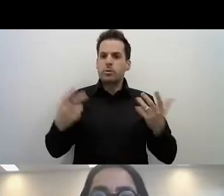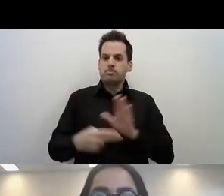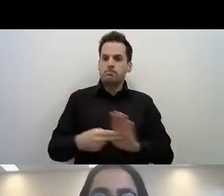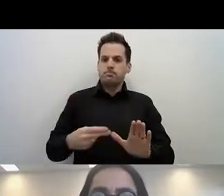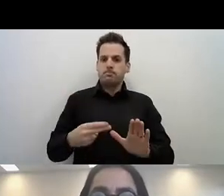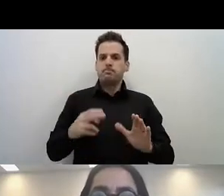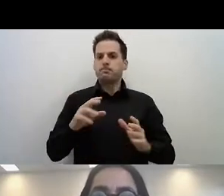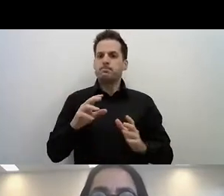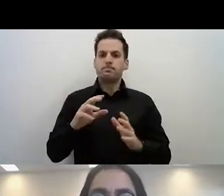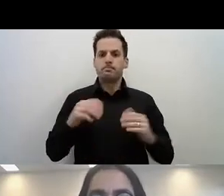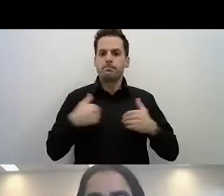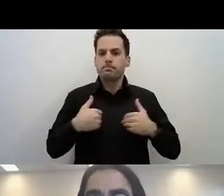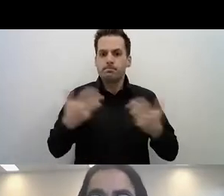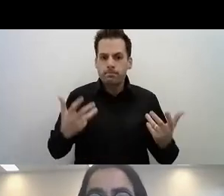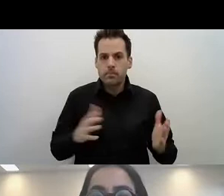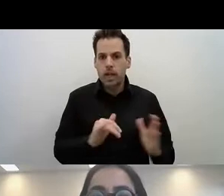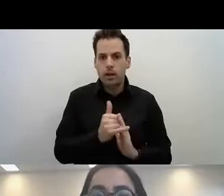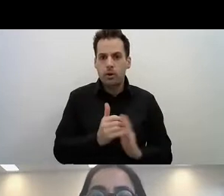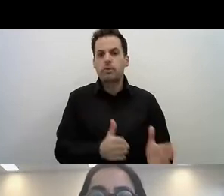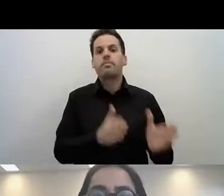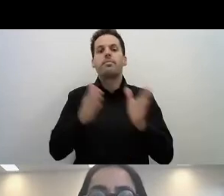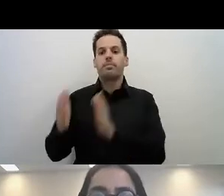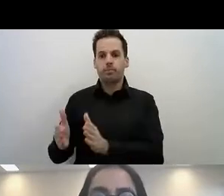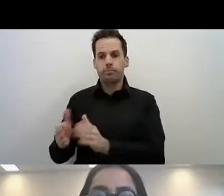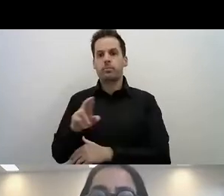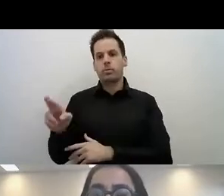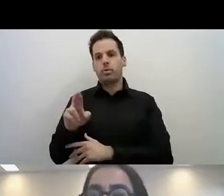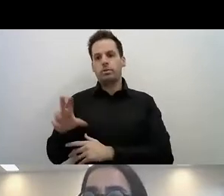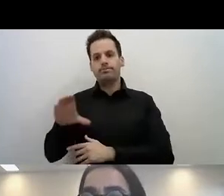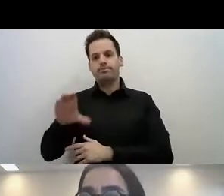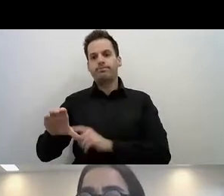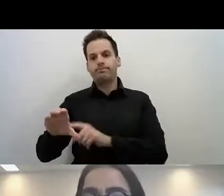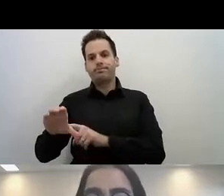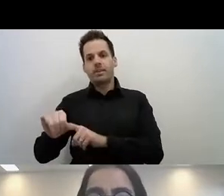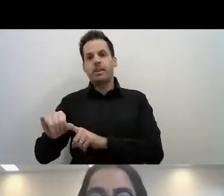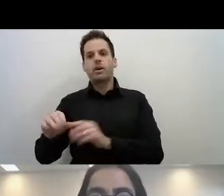on the right hand side is a slightly more legal document it's our formal policy defining a service